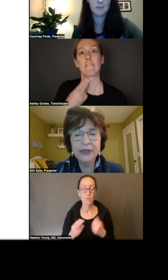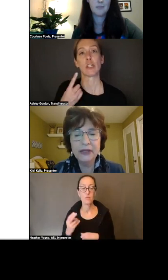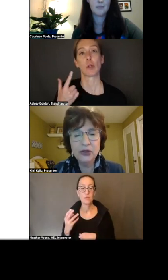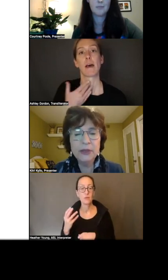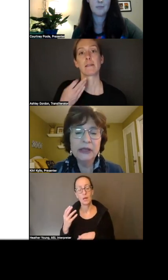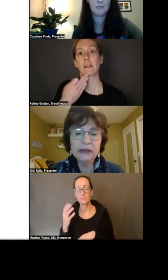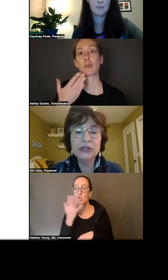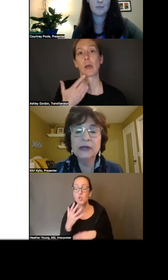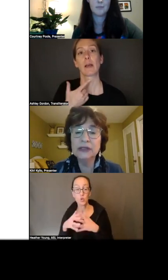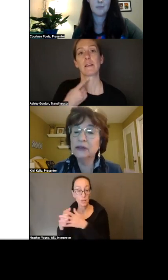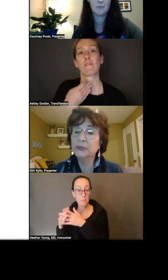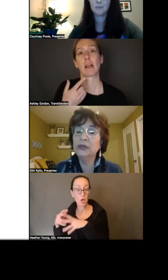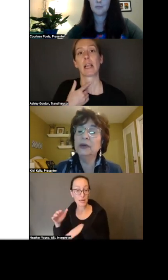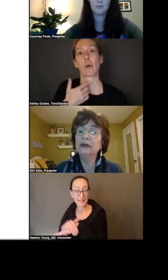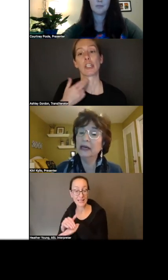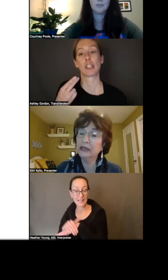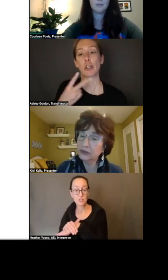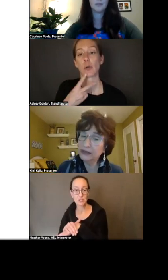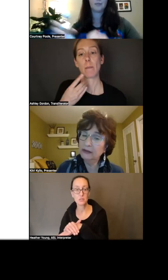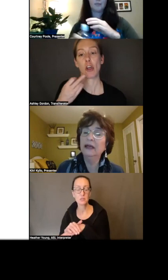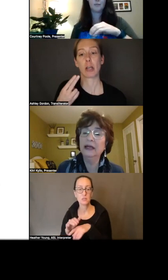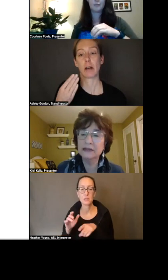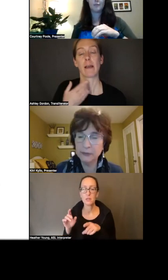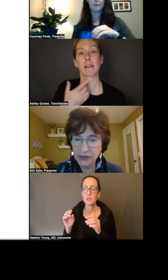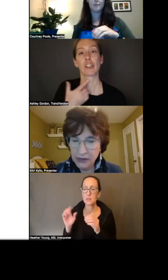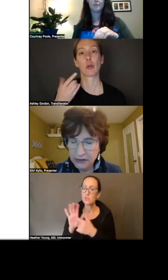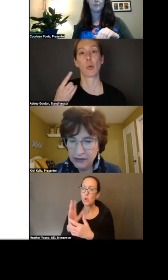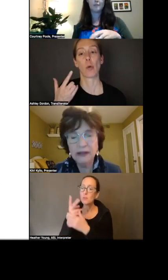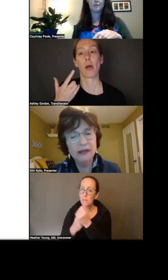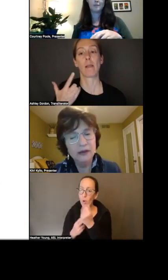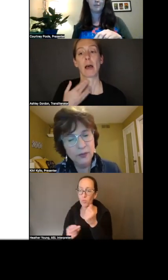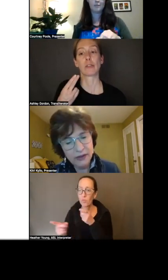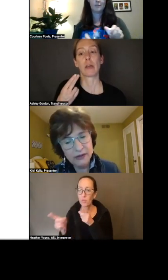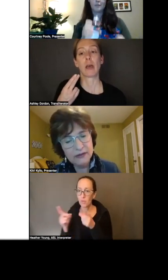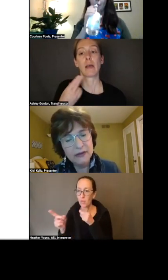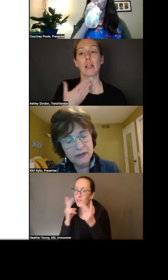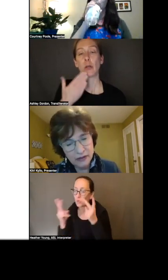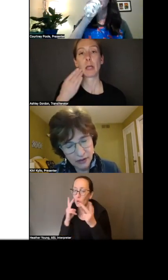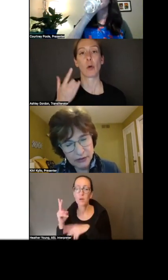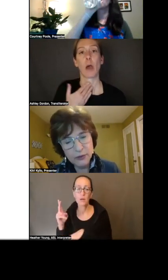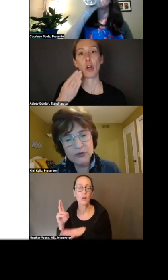And cued American English allows English to be acquired naturally and simultaneously with kids that are exposed